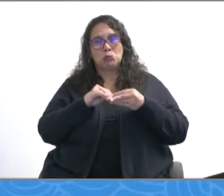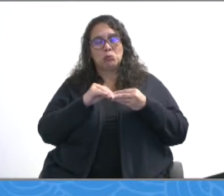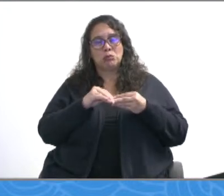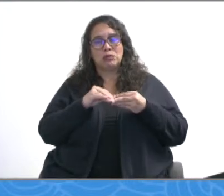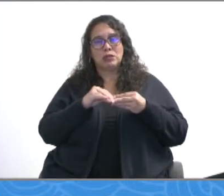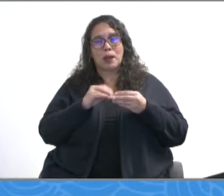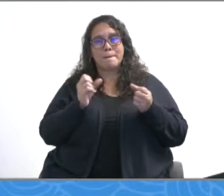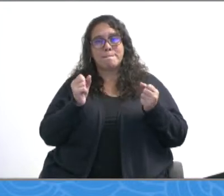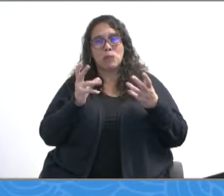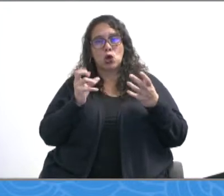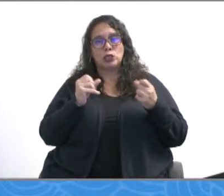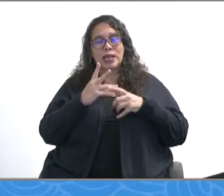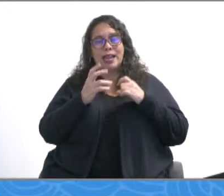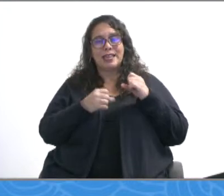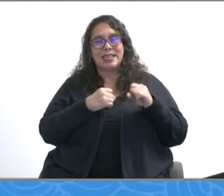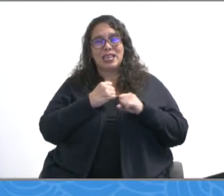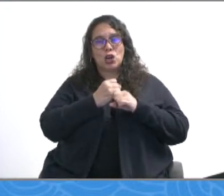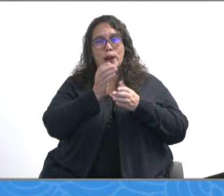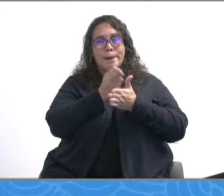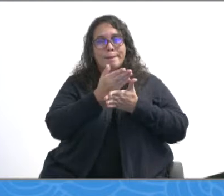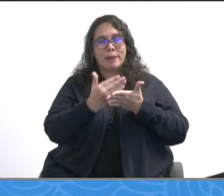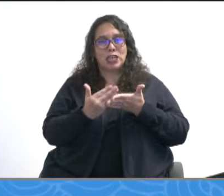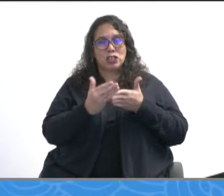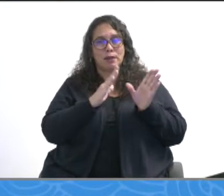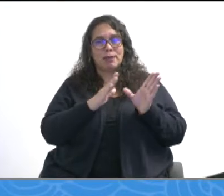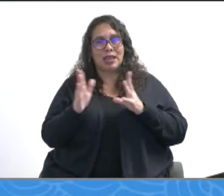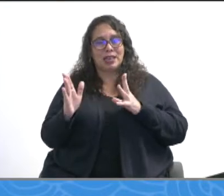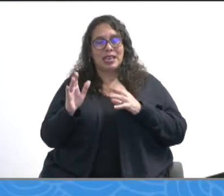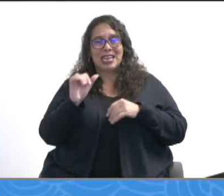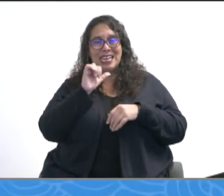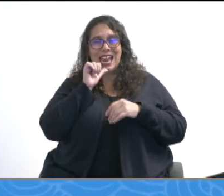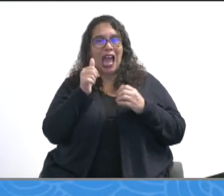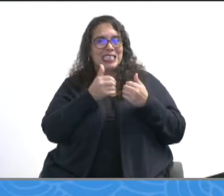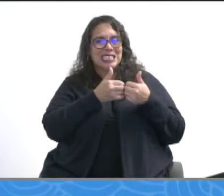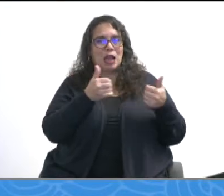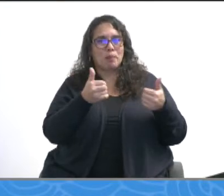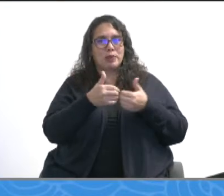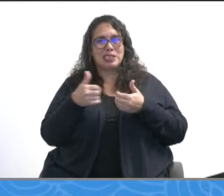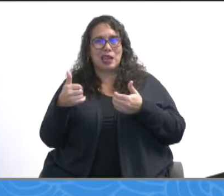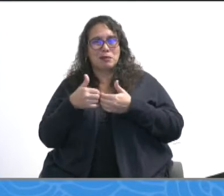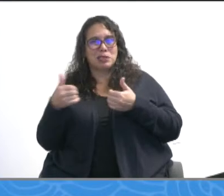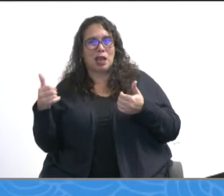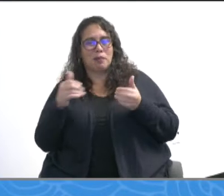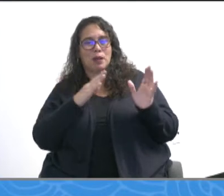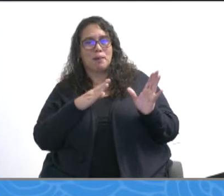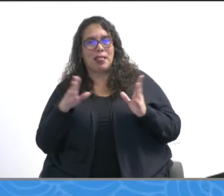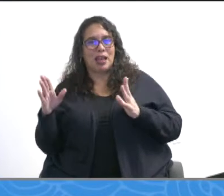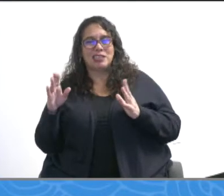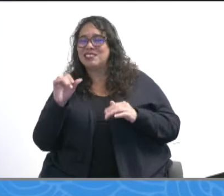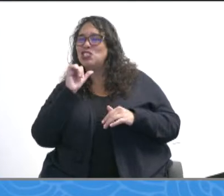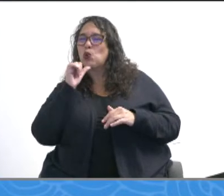rather than several distinct plans that may not emphasize student need